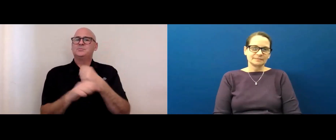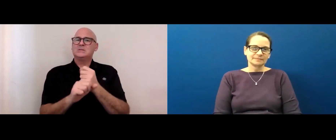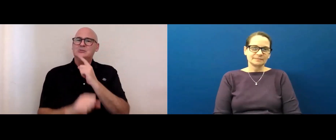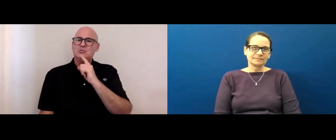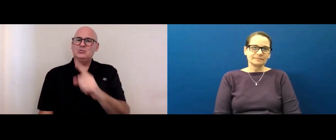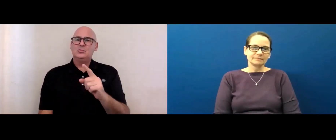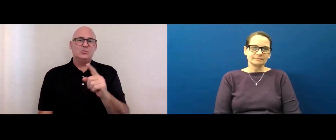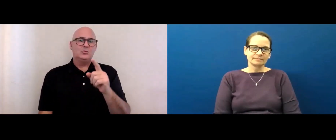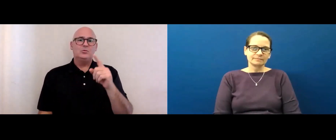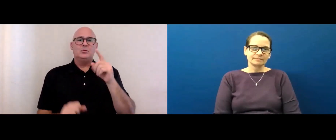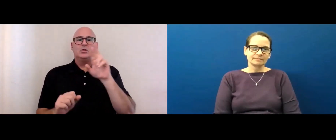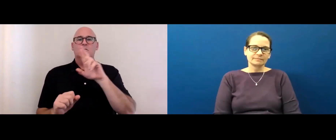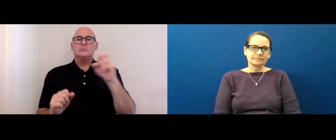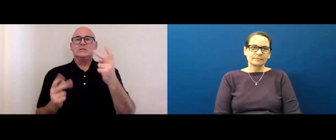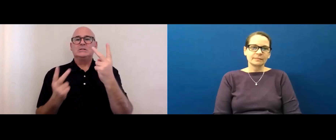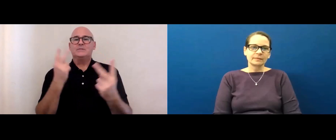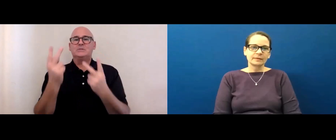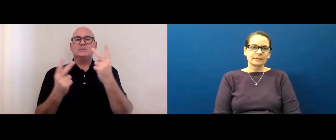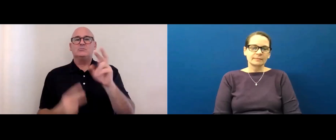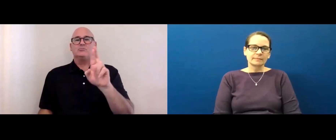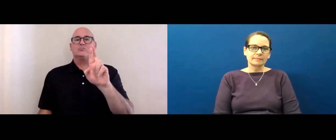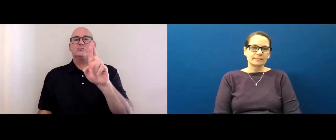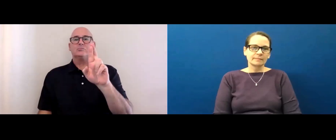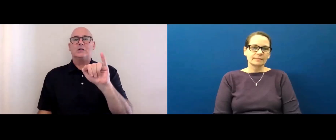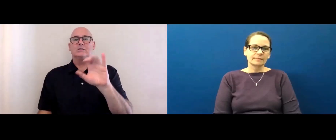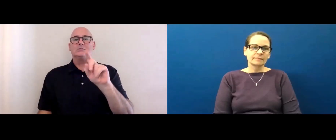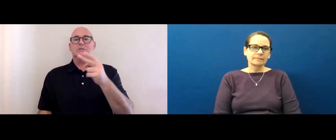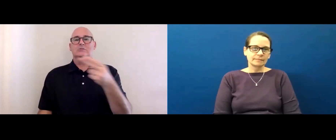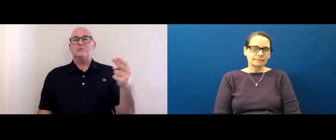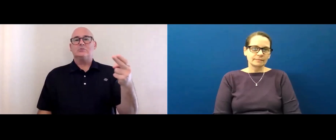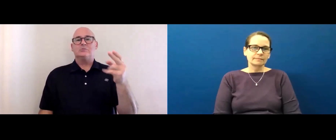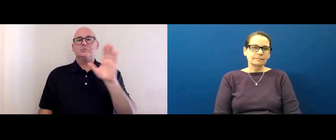but what do I want to see in the future I want us to revisit